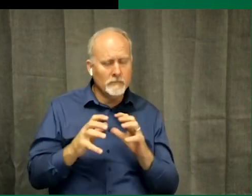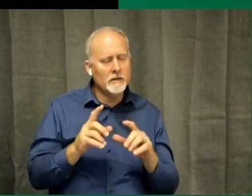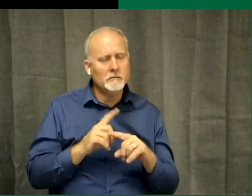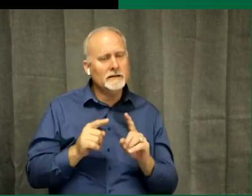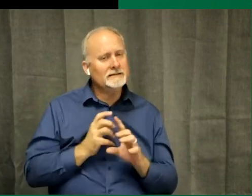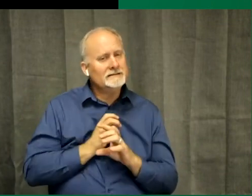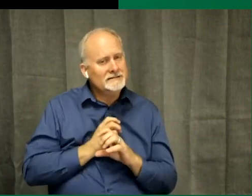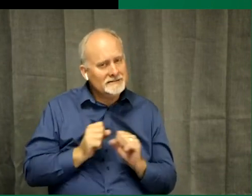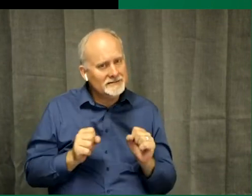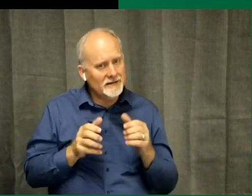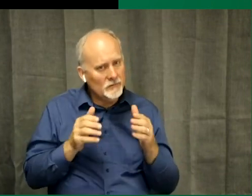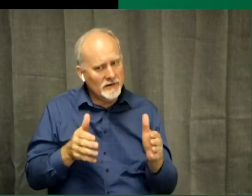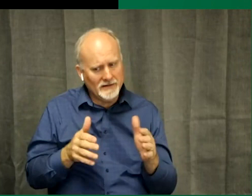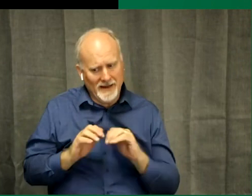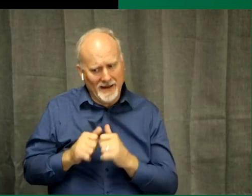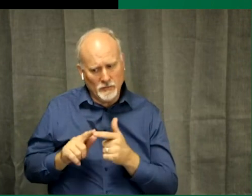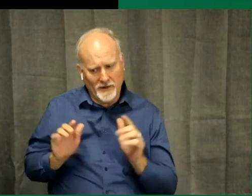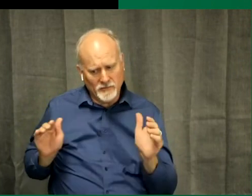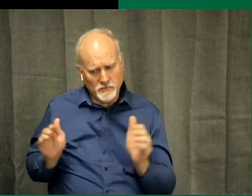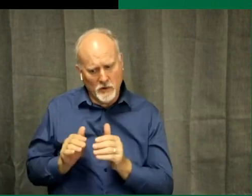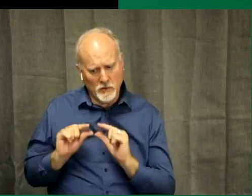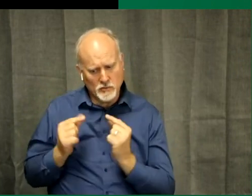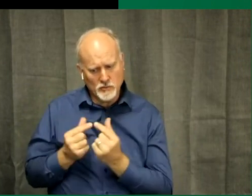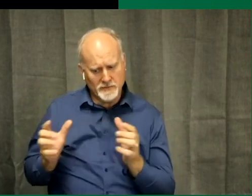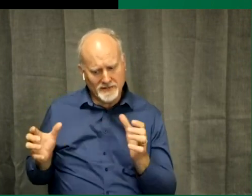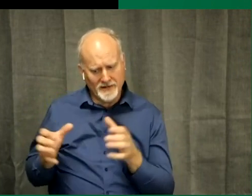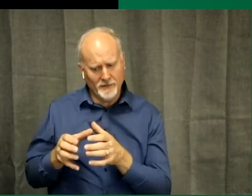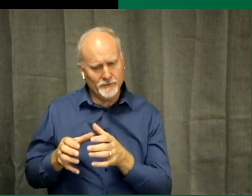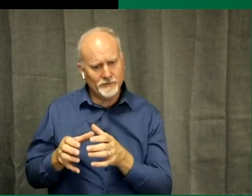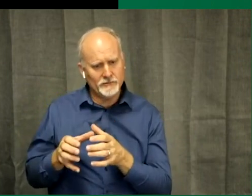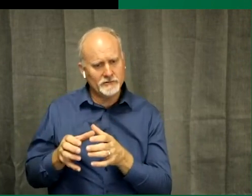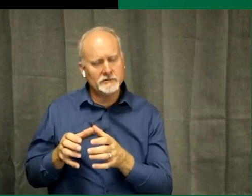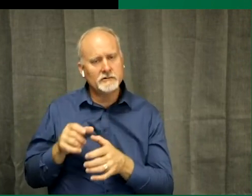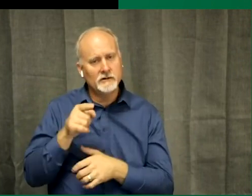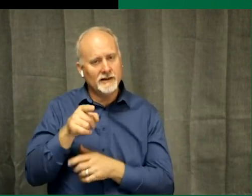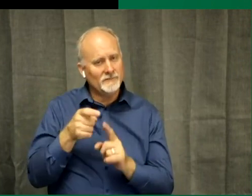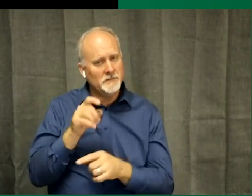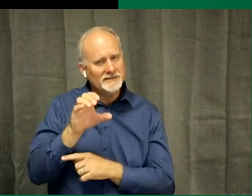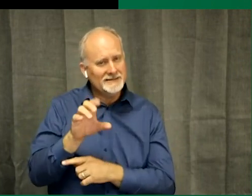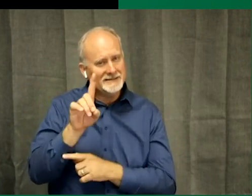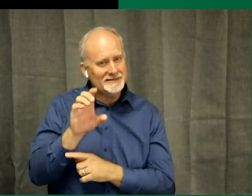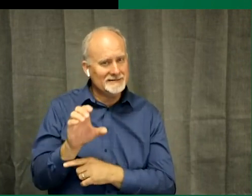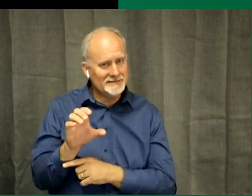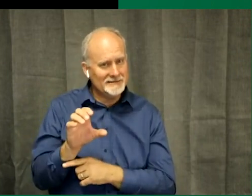of having small group gatherings this information comes from the cdc website one of the things they